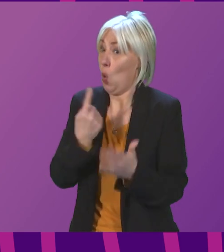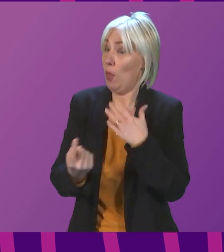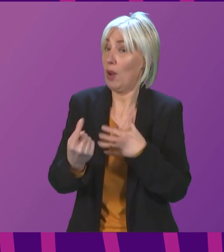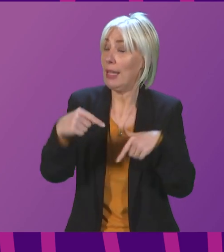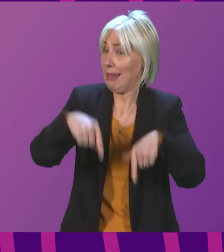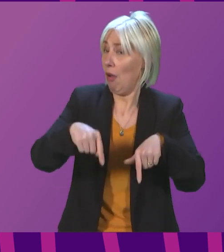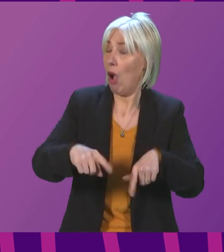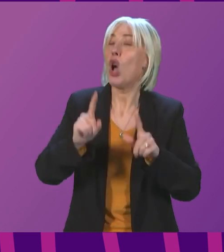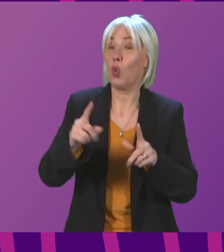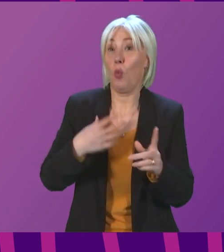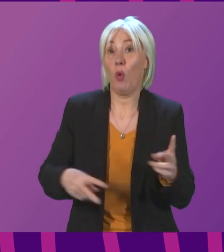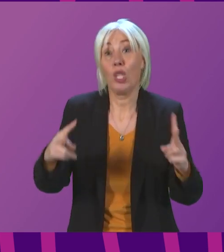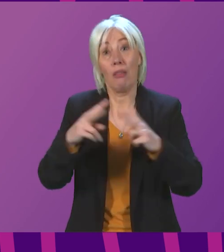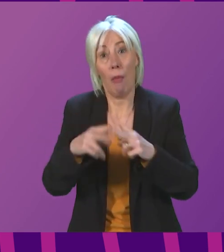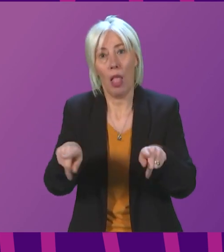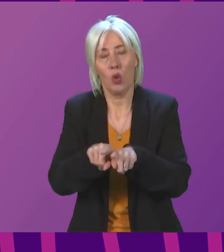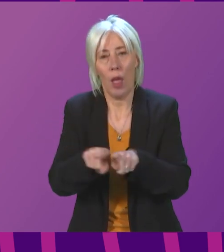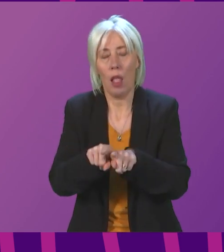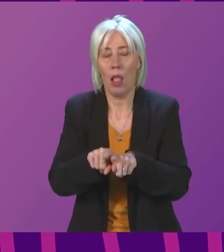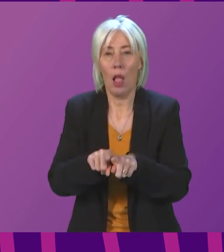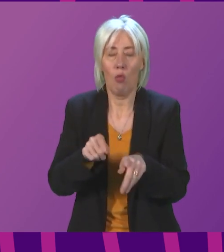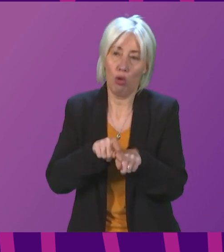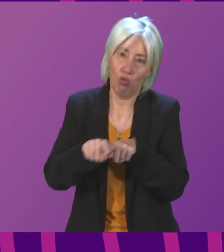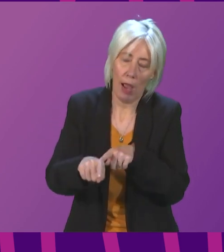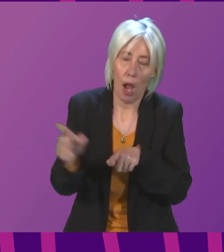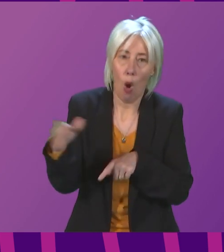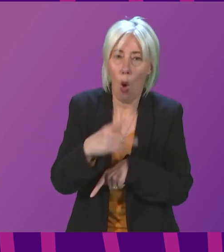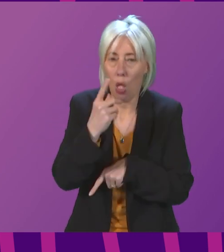We are doing everything that we can, but if we were not up against a Government that is